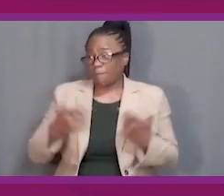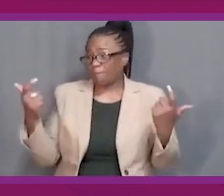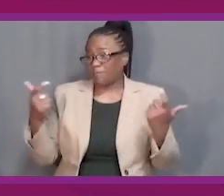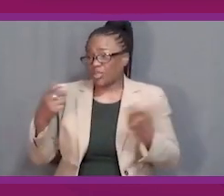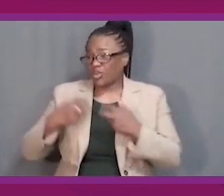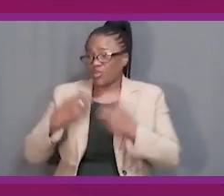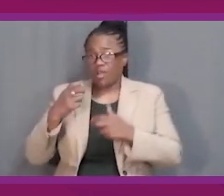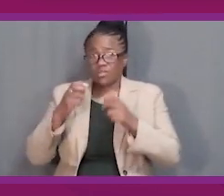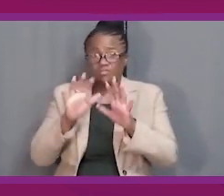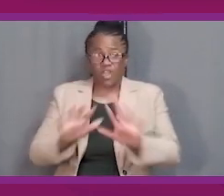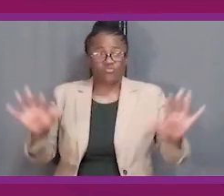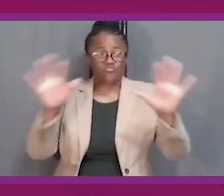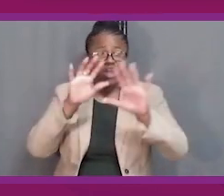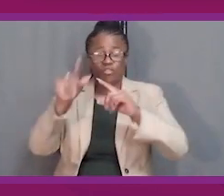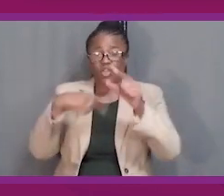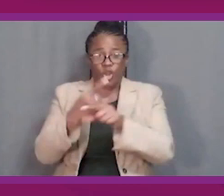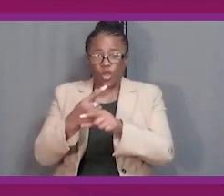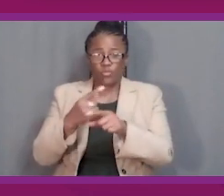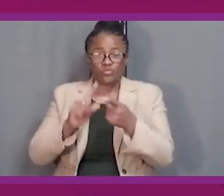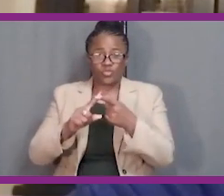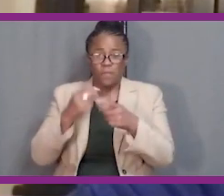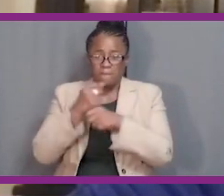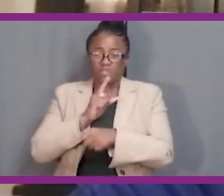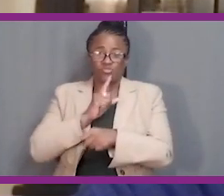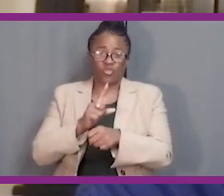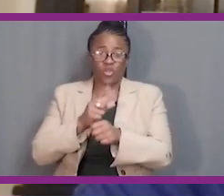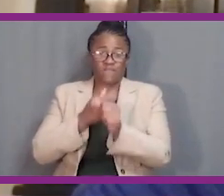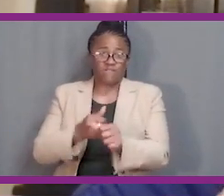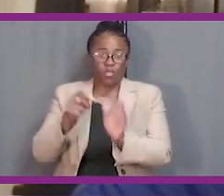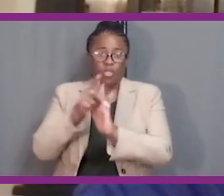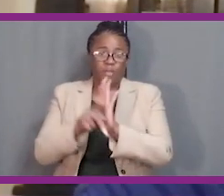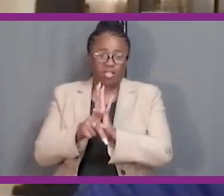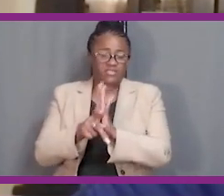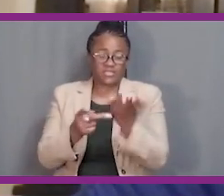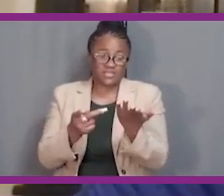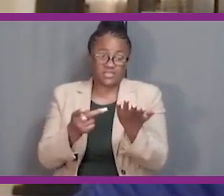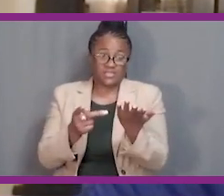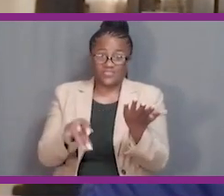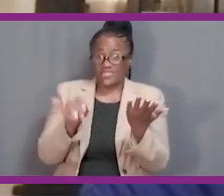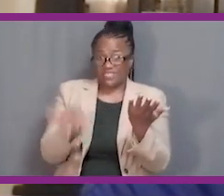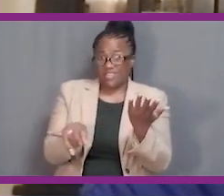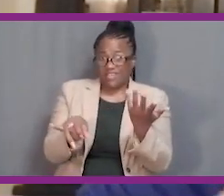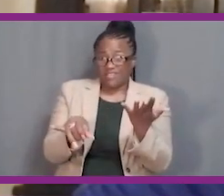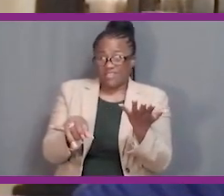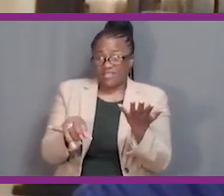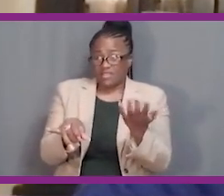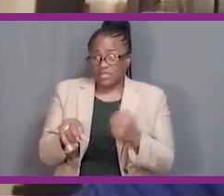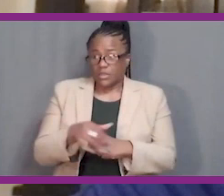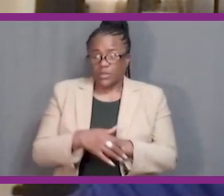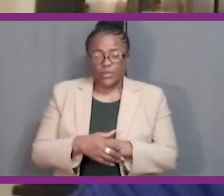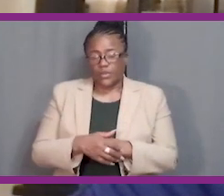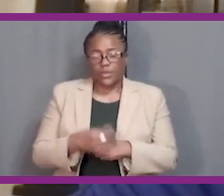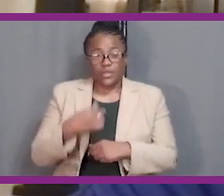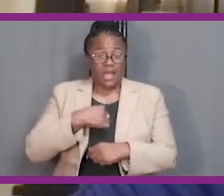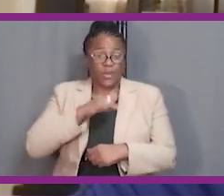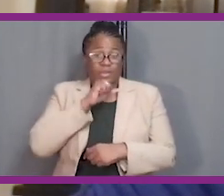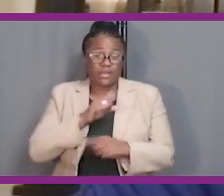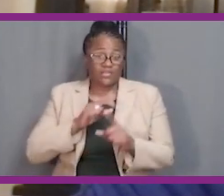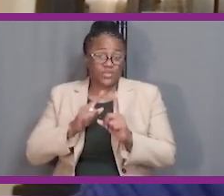And I think I would love to continue that part of this discussion in a few minutes, but I think